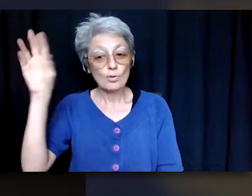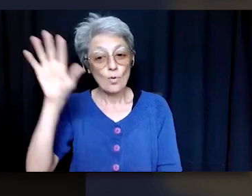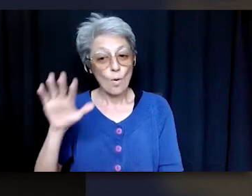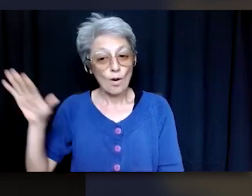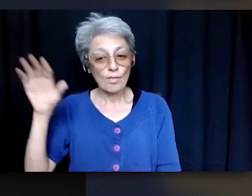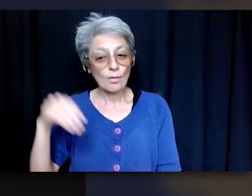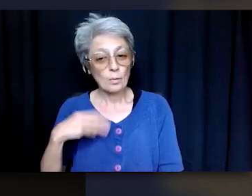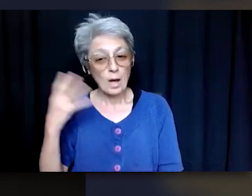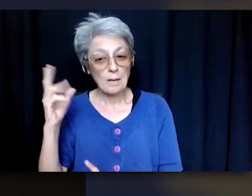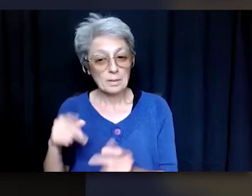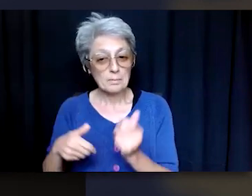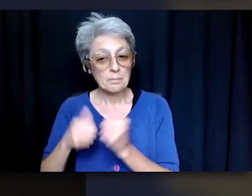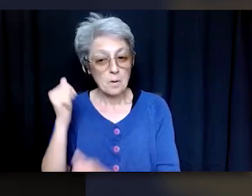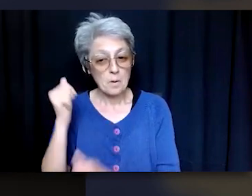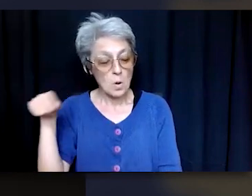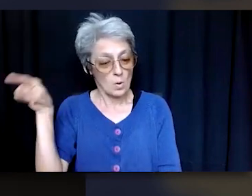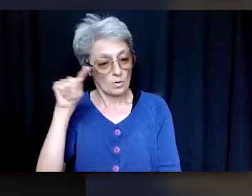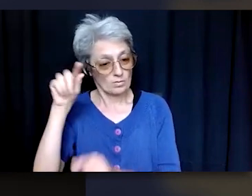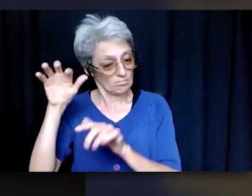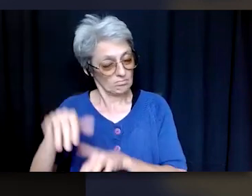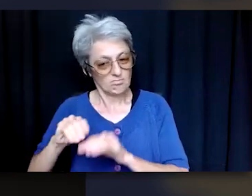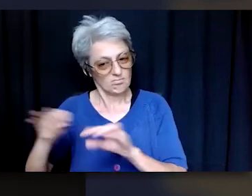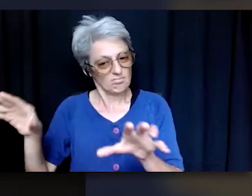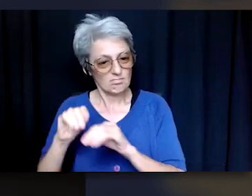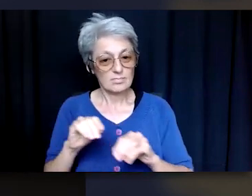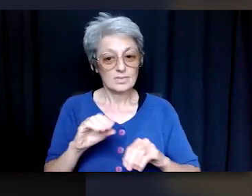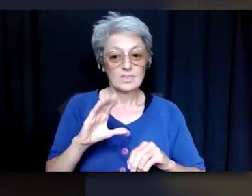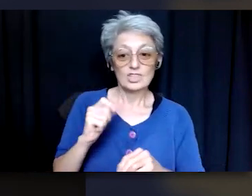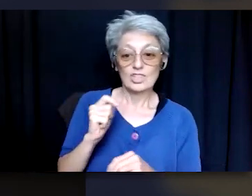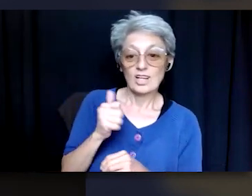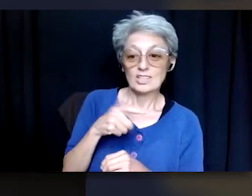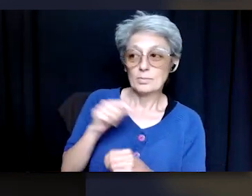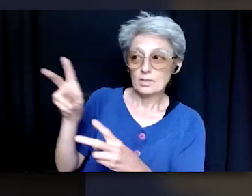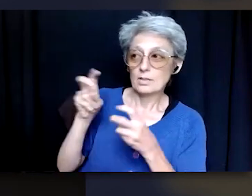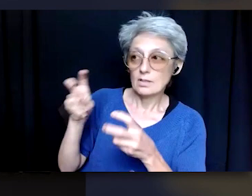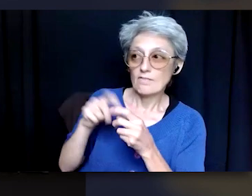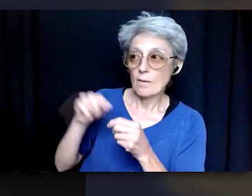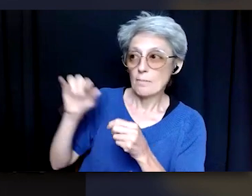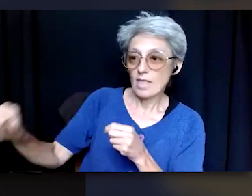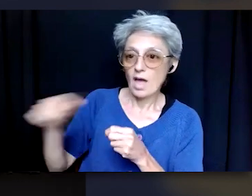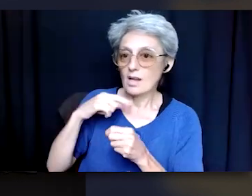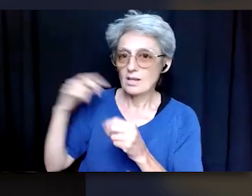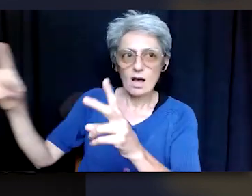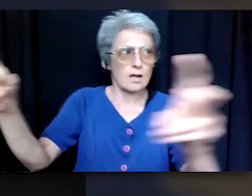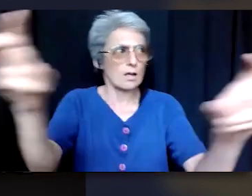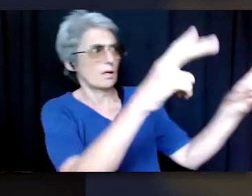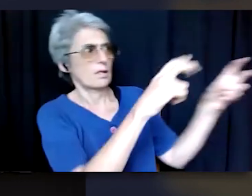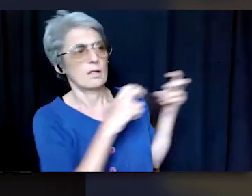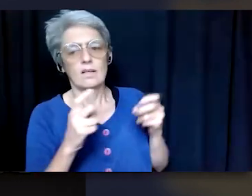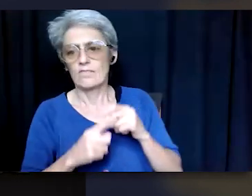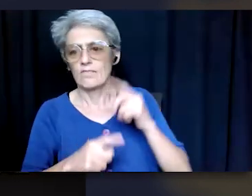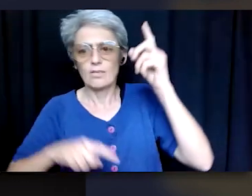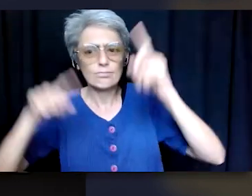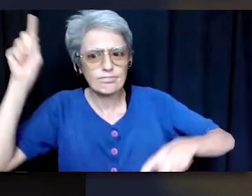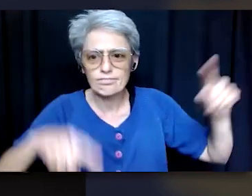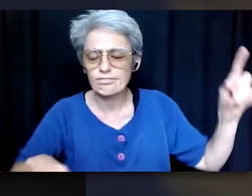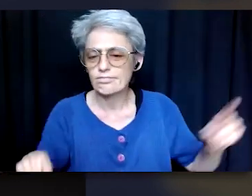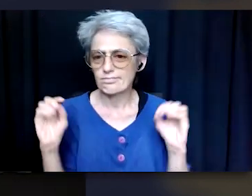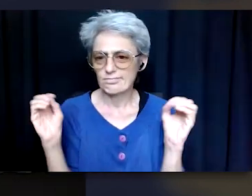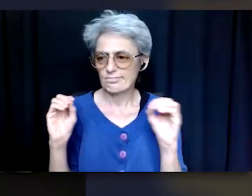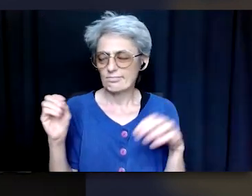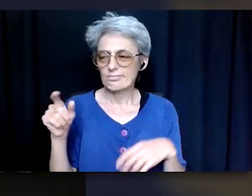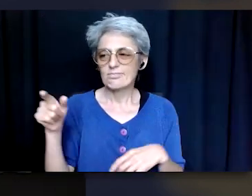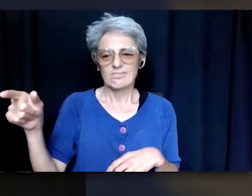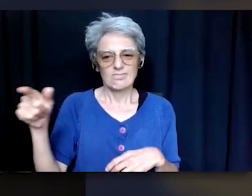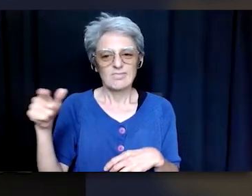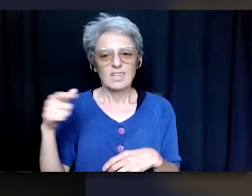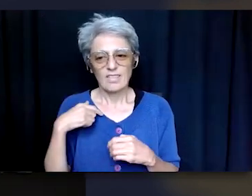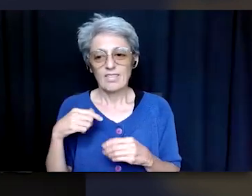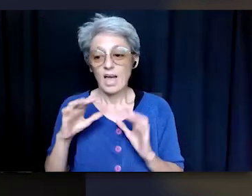right? There are a whole bunch of things baked in, of knowledges baked in, that leave out the